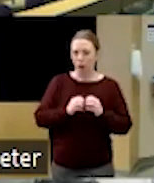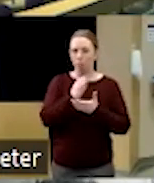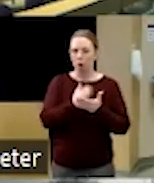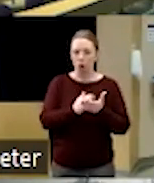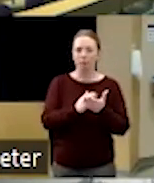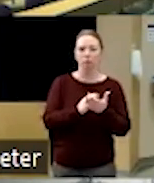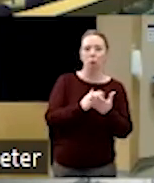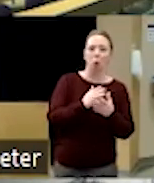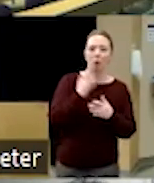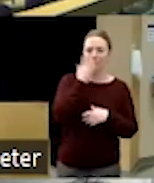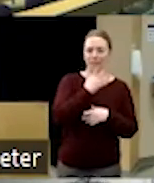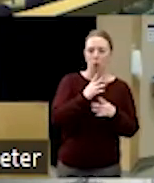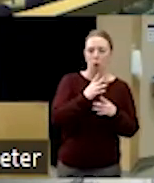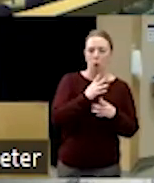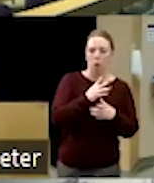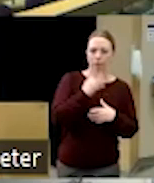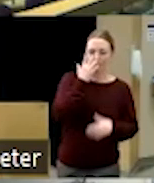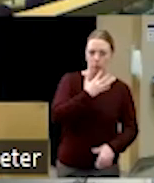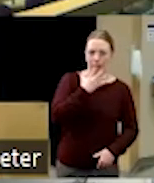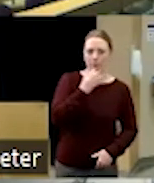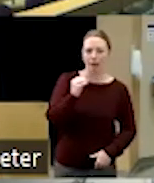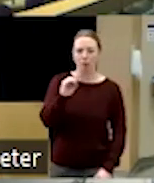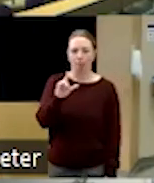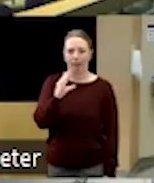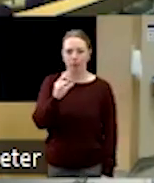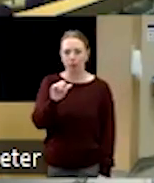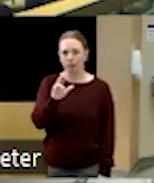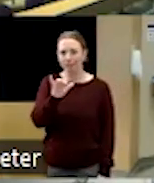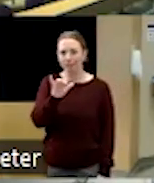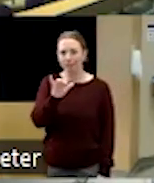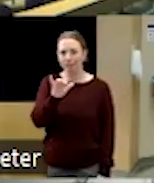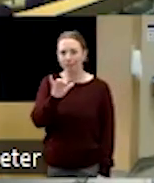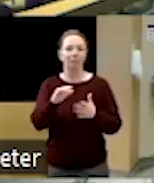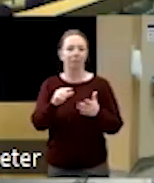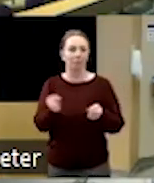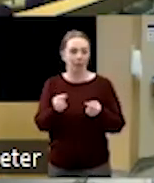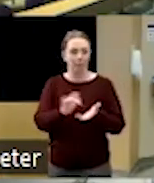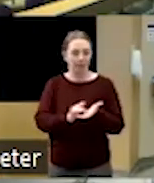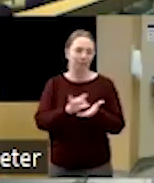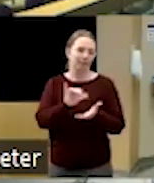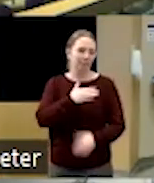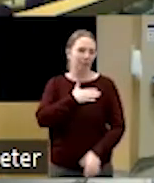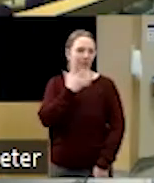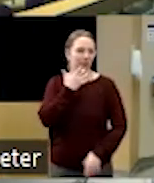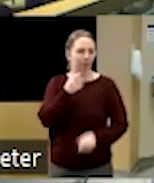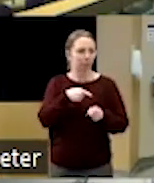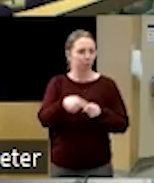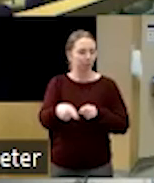molecularization of pain medicine is um is my favorite or what I like to do um when I'm not